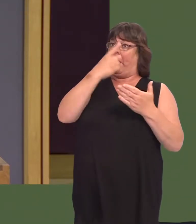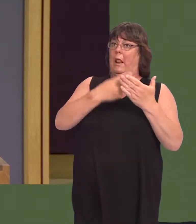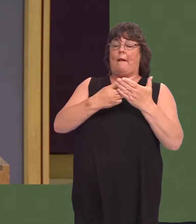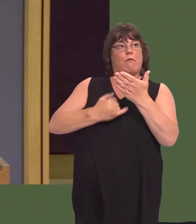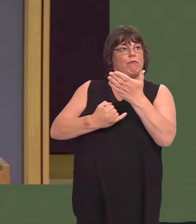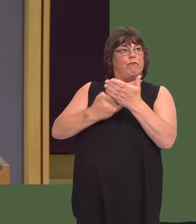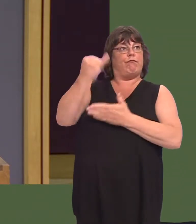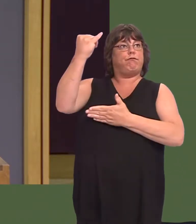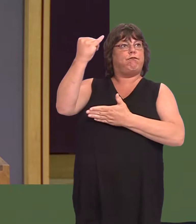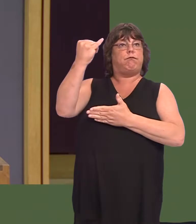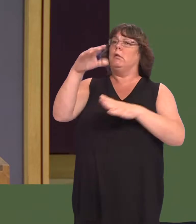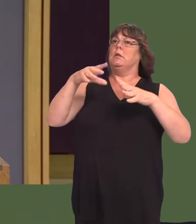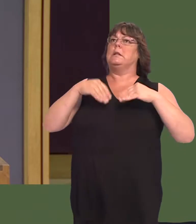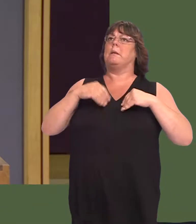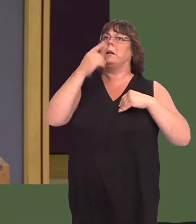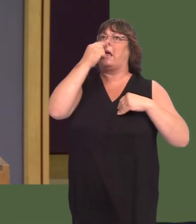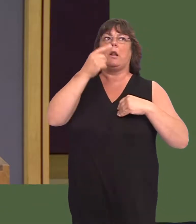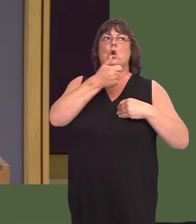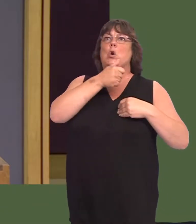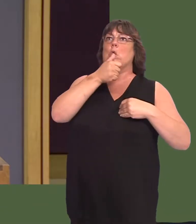is an acceptable political tool.